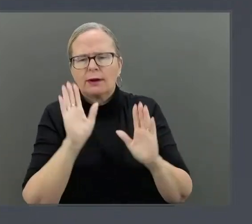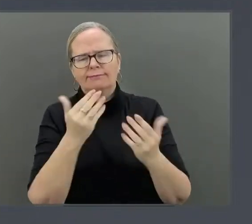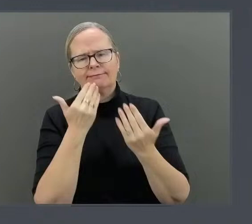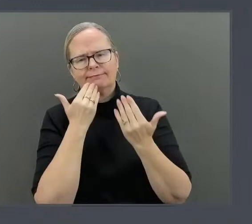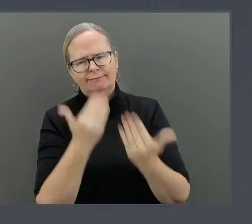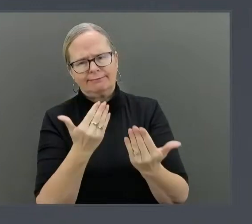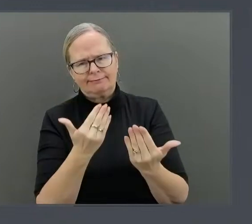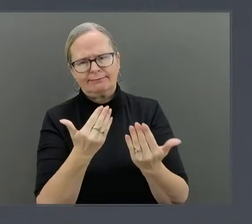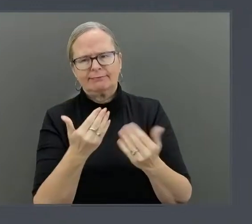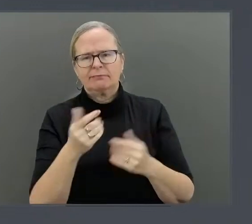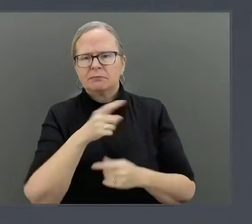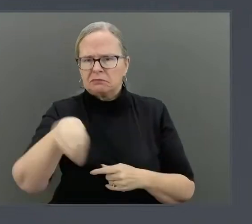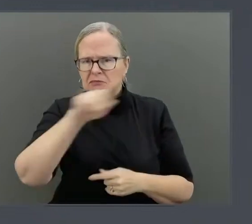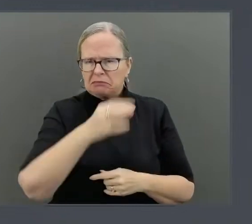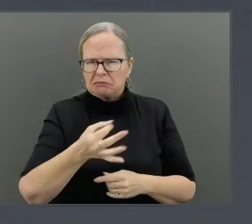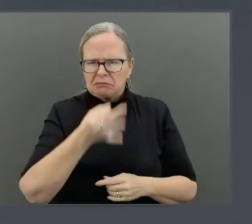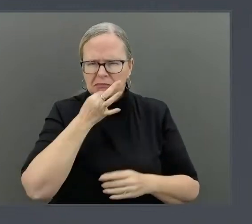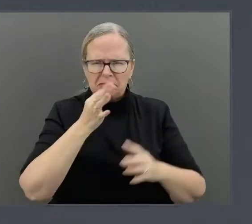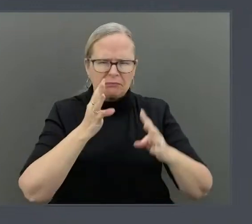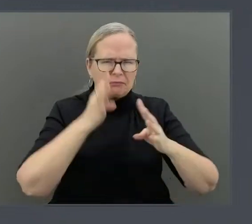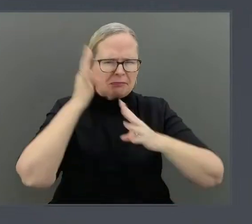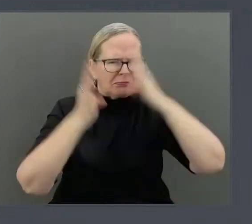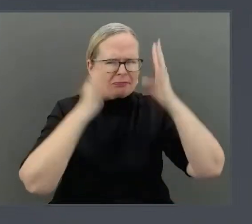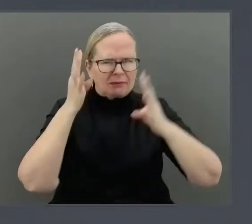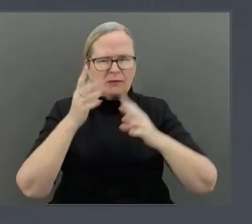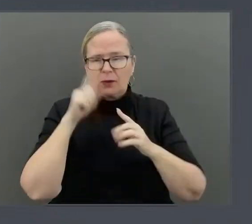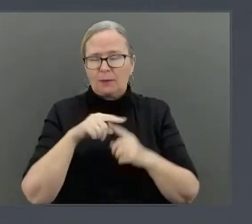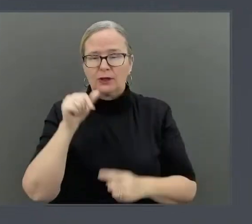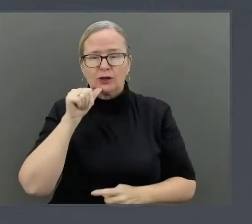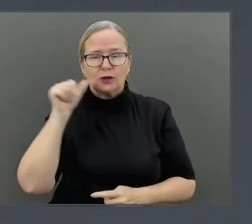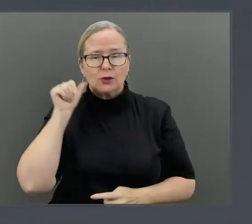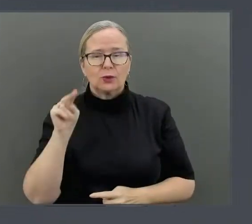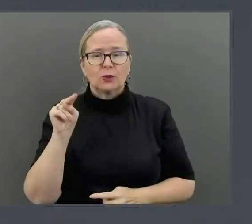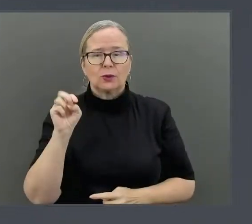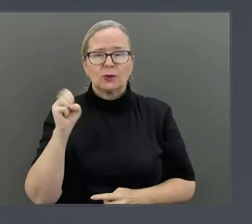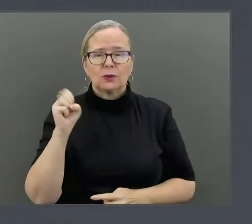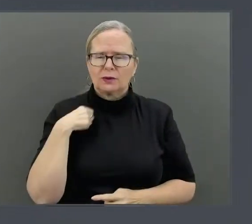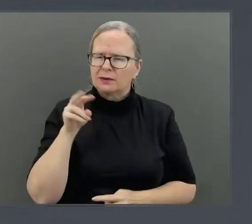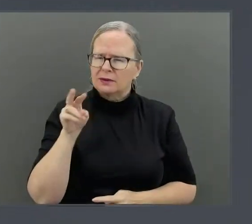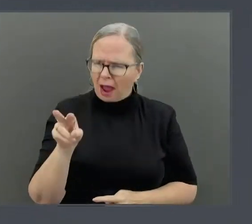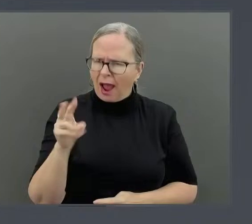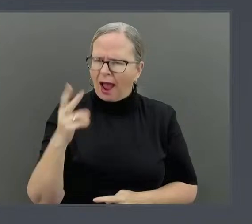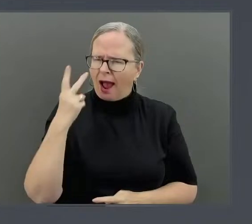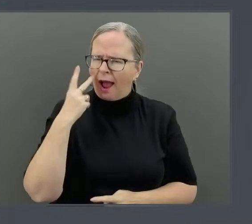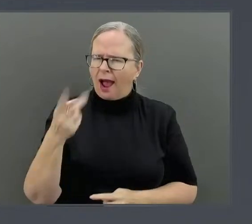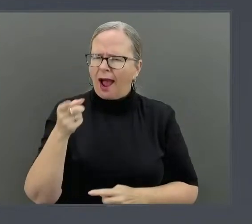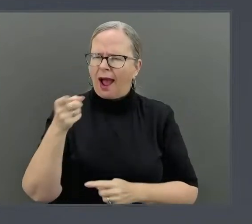on the news I watched a homeowner use a kayak to collect rainwater and that's the kind of Maverick